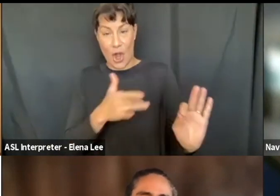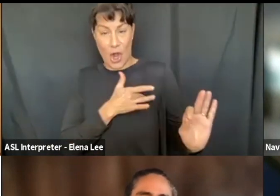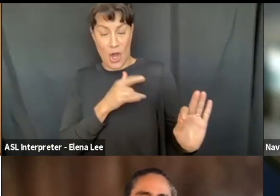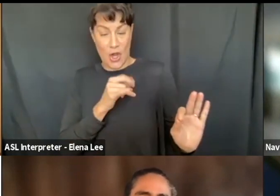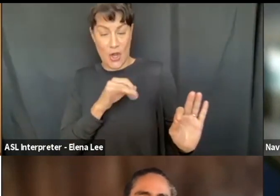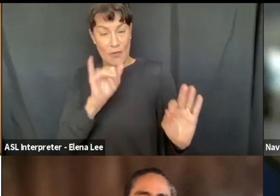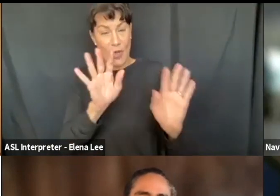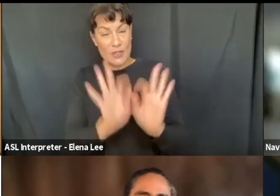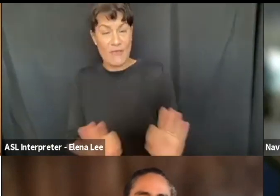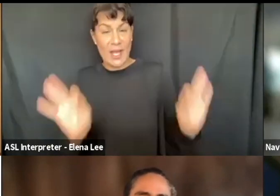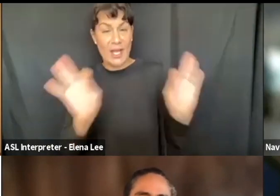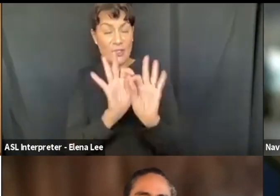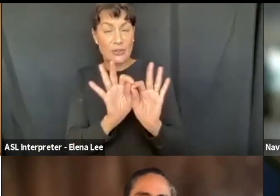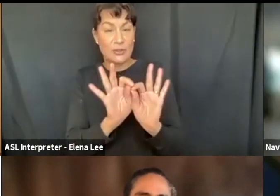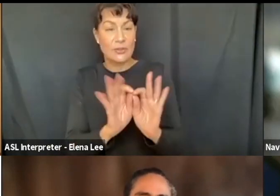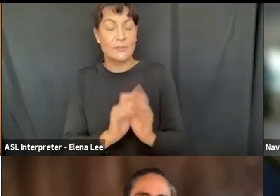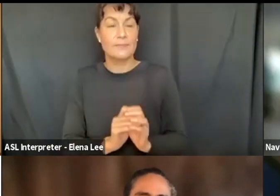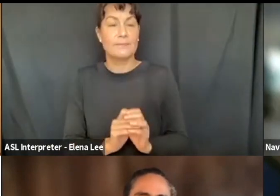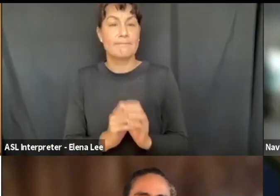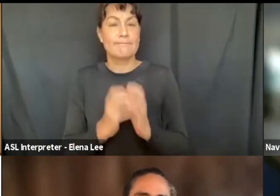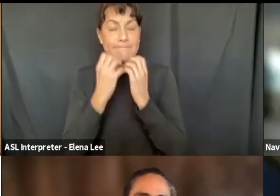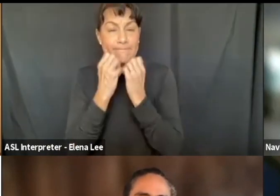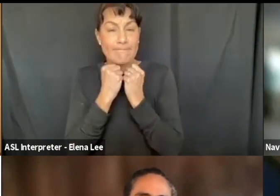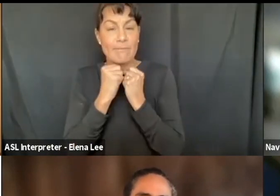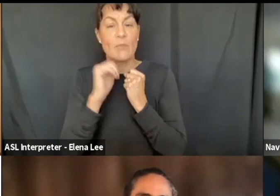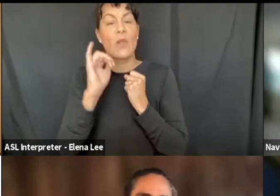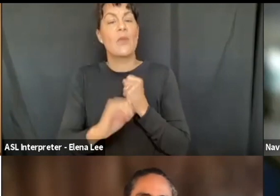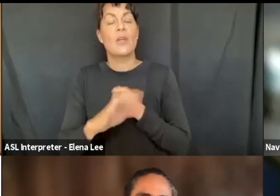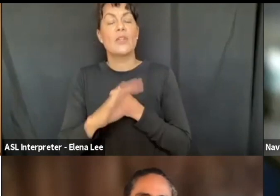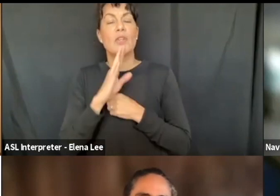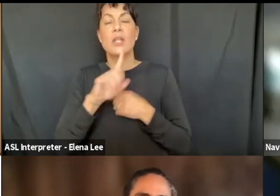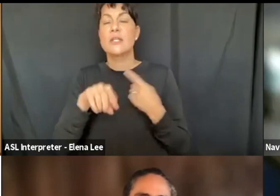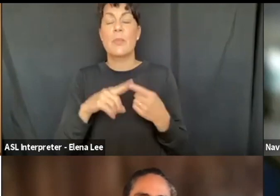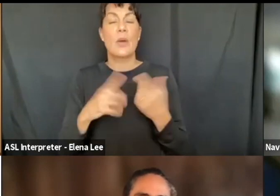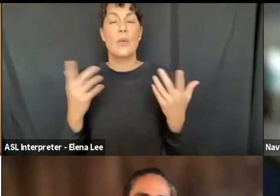is the value that talks about incorporating